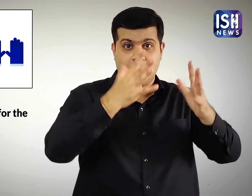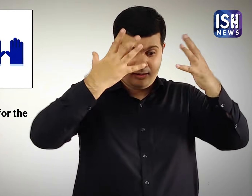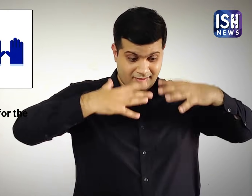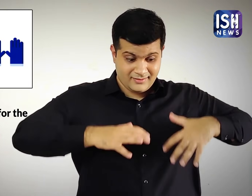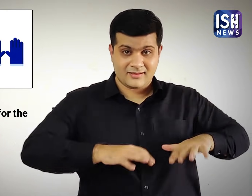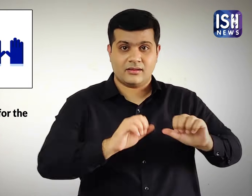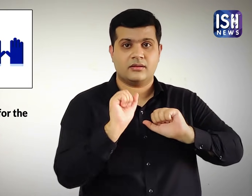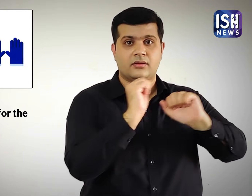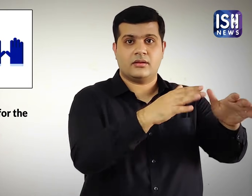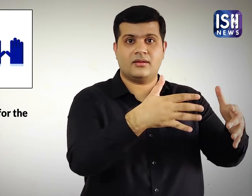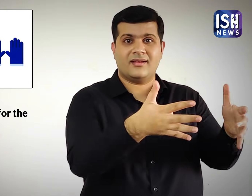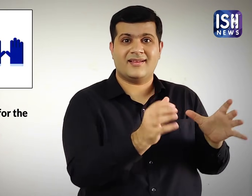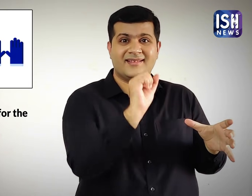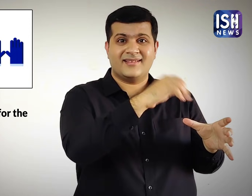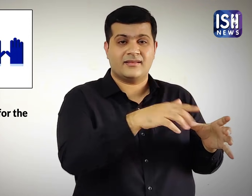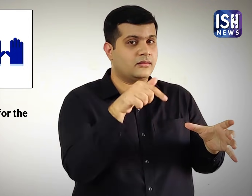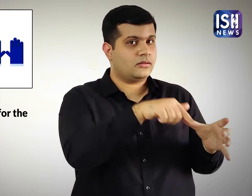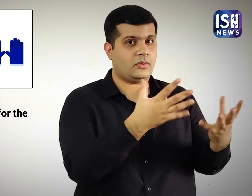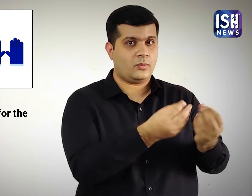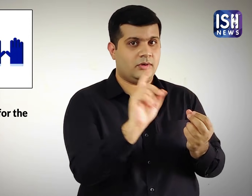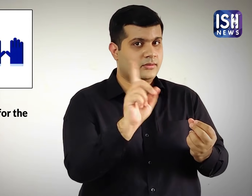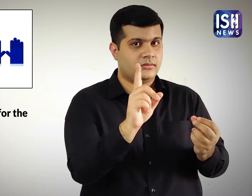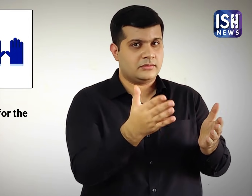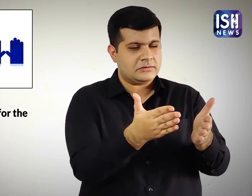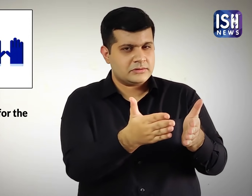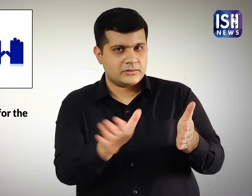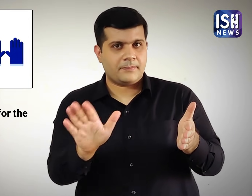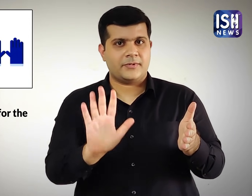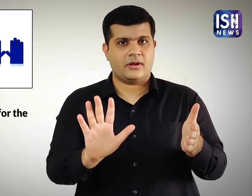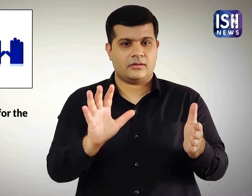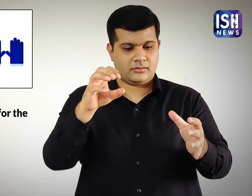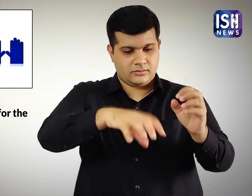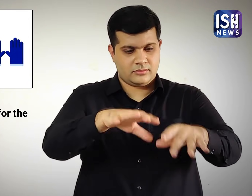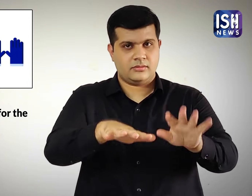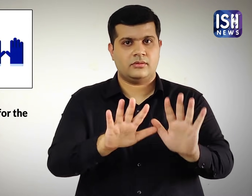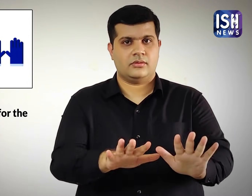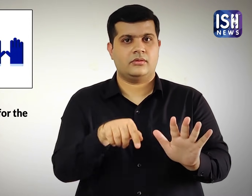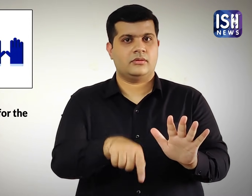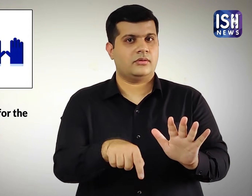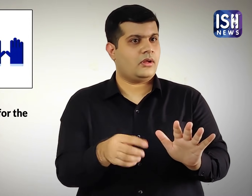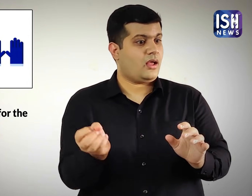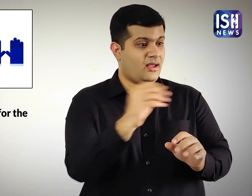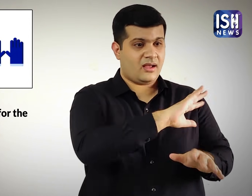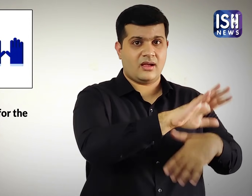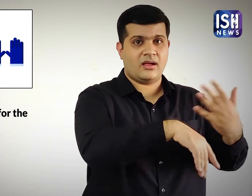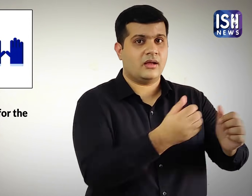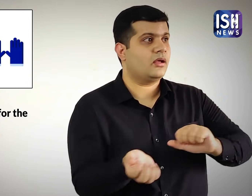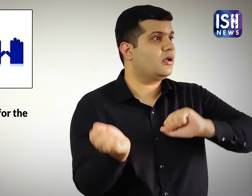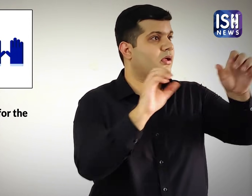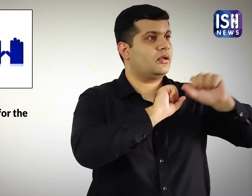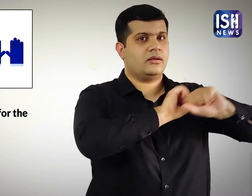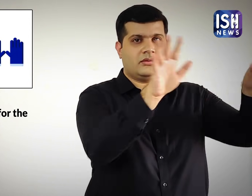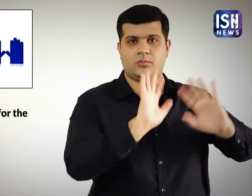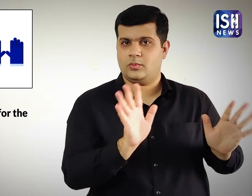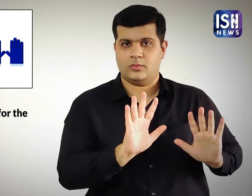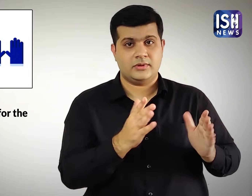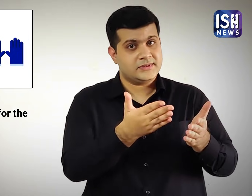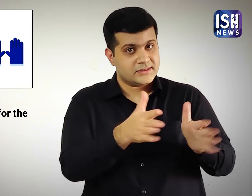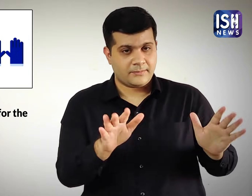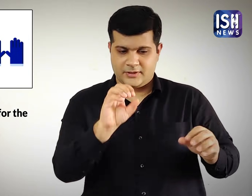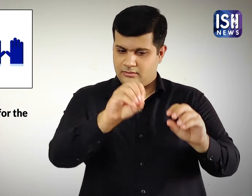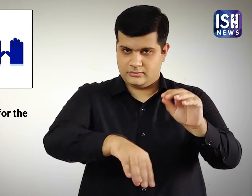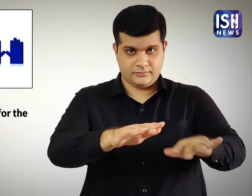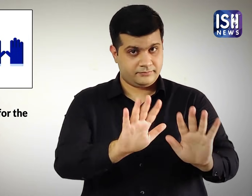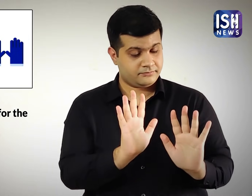The PPE suit must be disposed in a separately and not with the general trash.